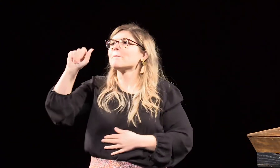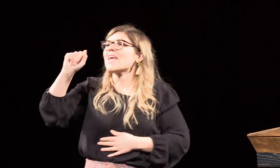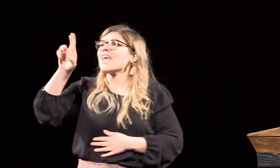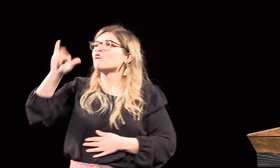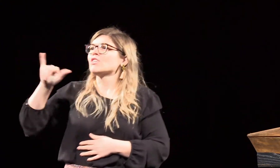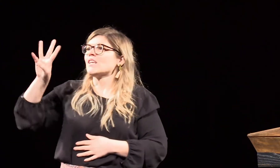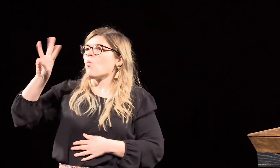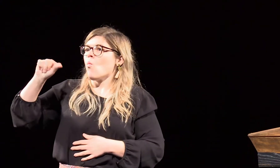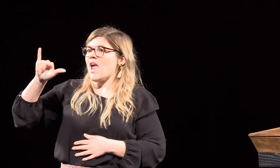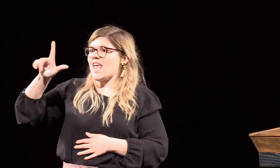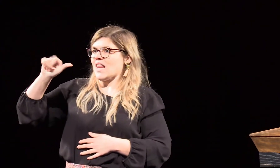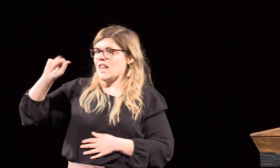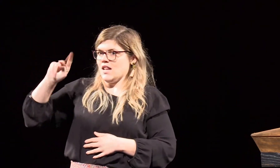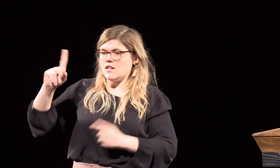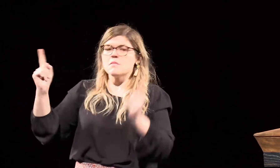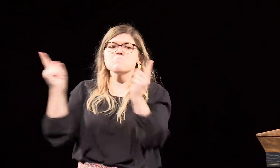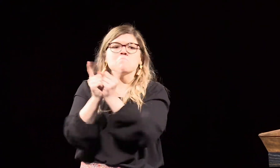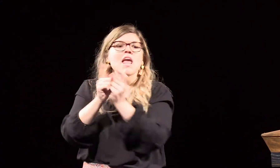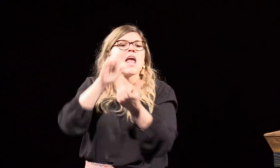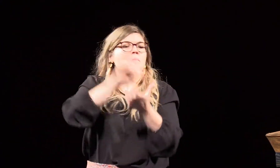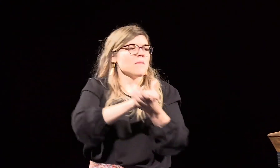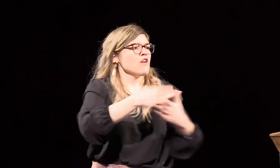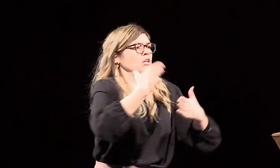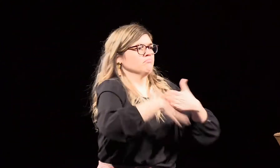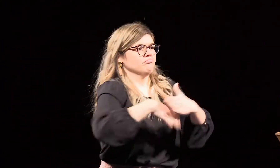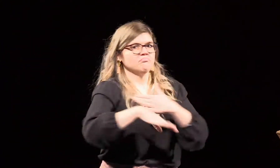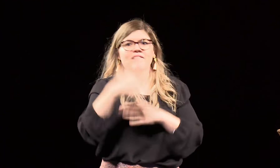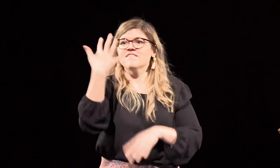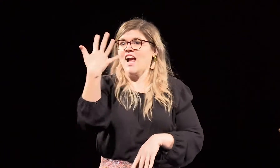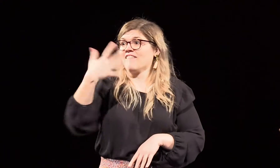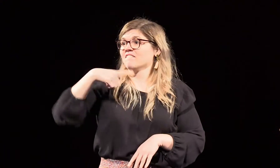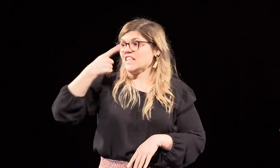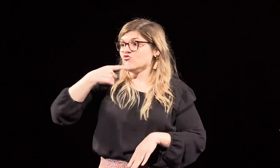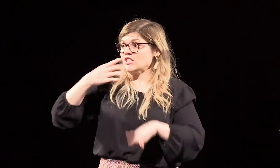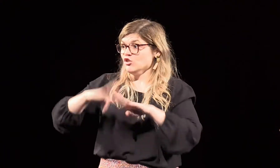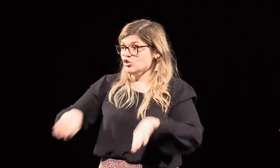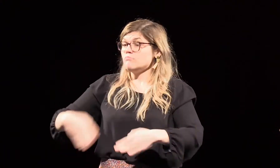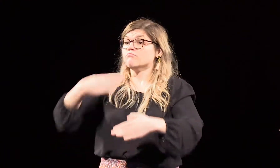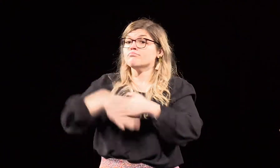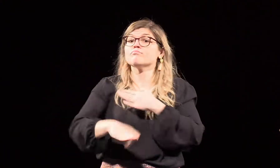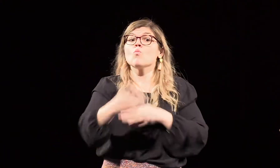He met a deaf woman by the name of Mary Wayland. She was also deaf, again.